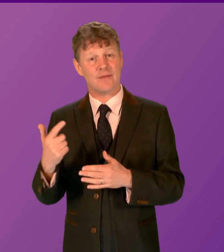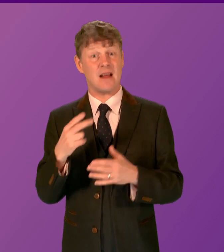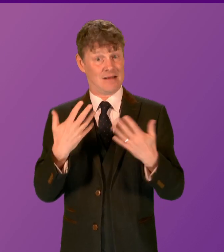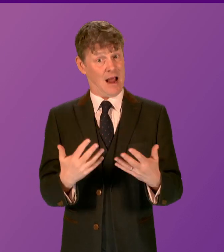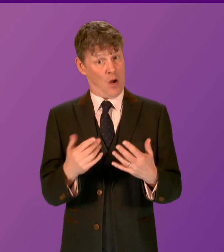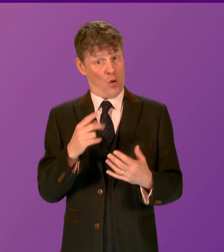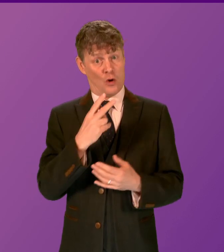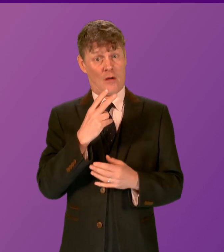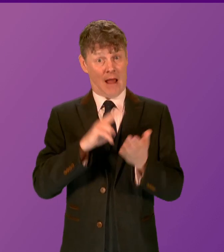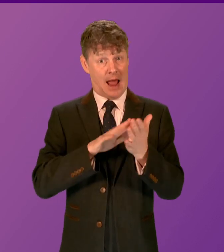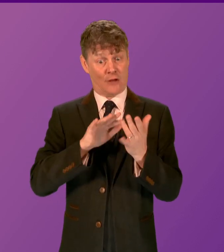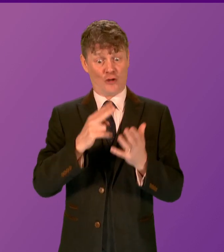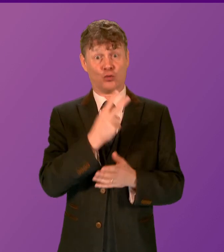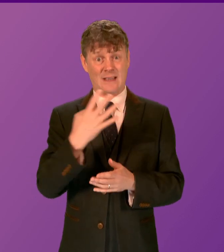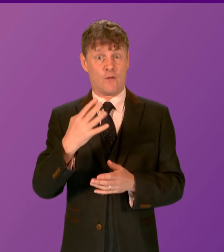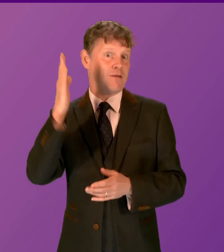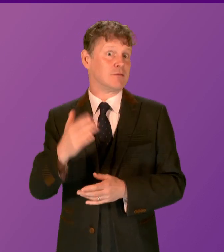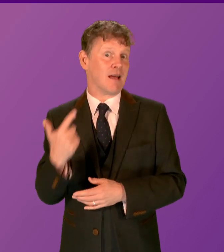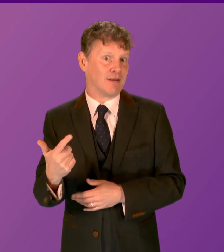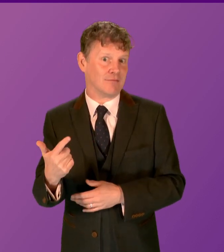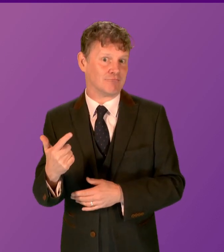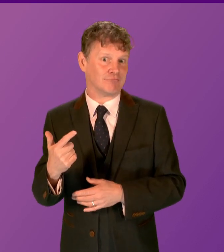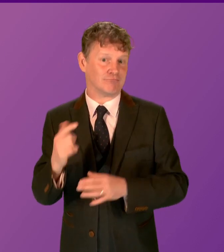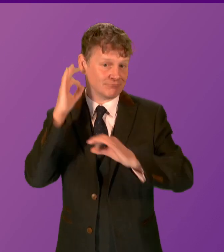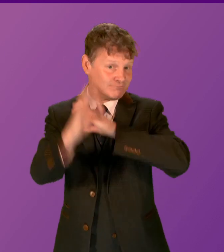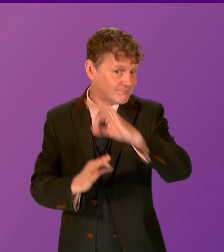We are also expanding hospital at home.